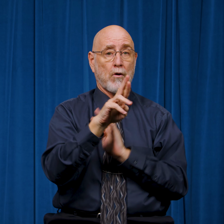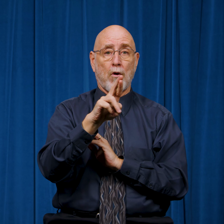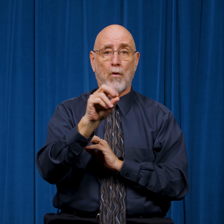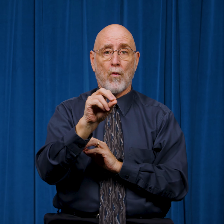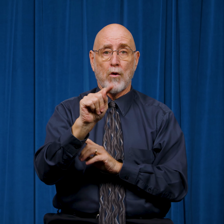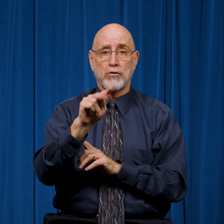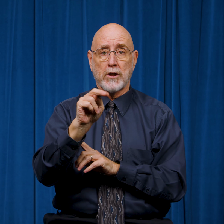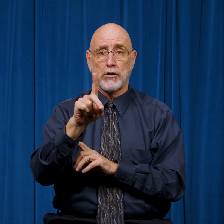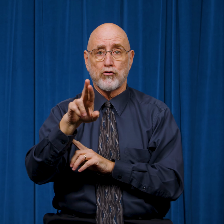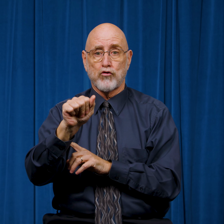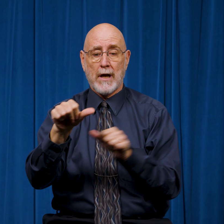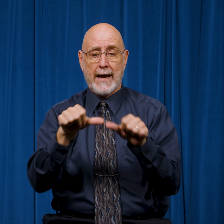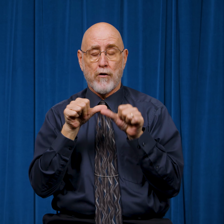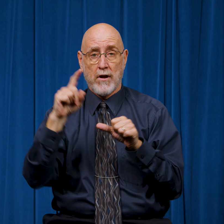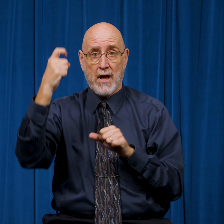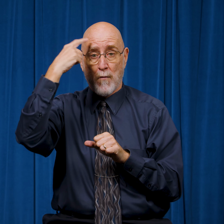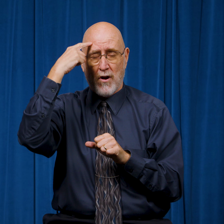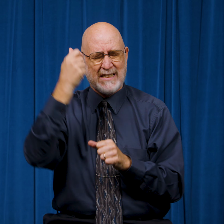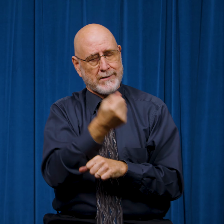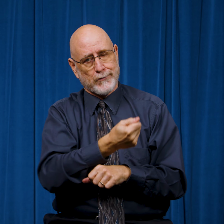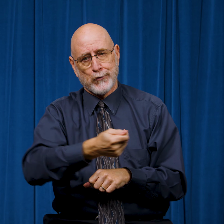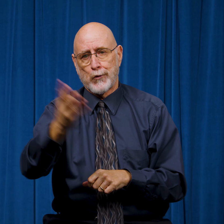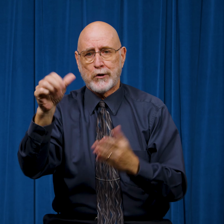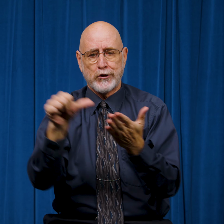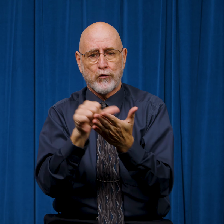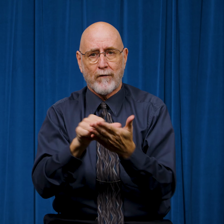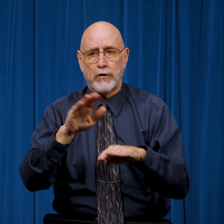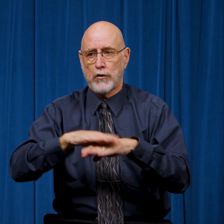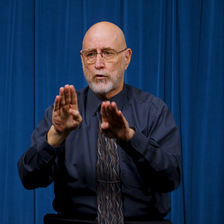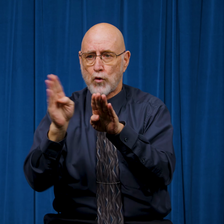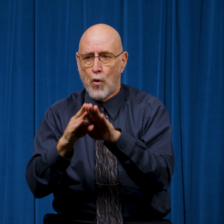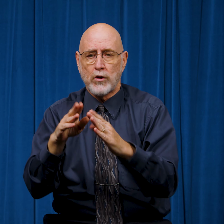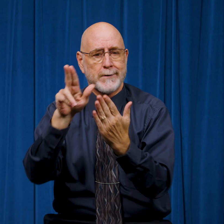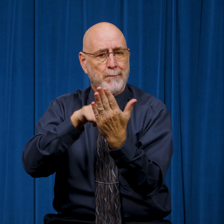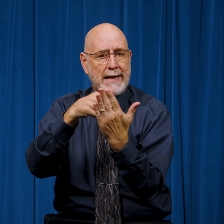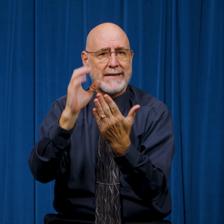there are numerous engravings found on doors, paintings along the walls,